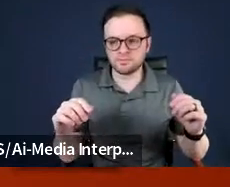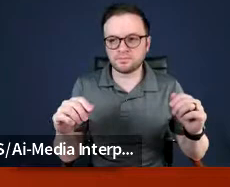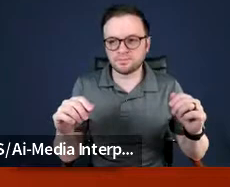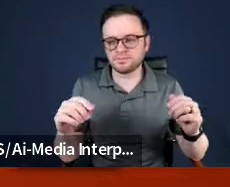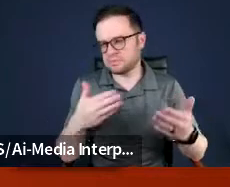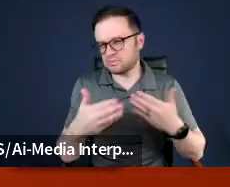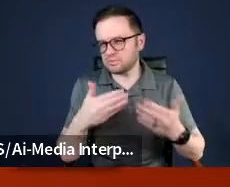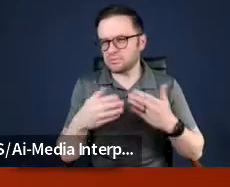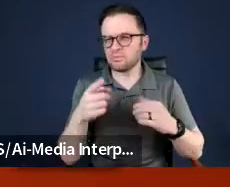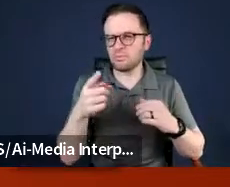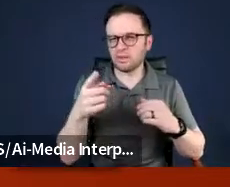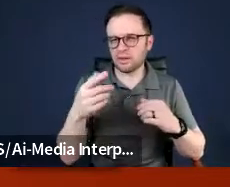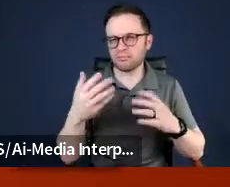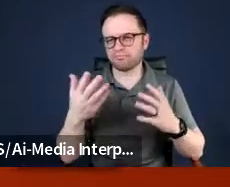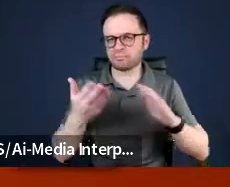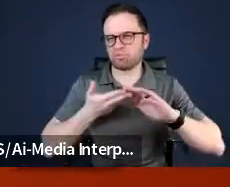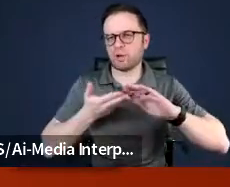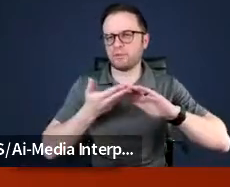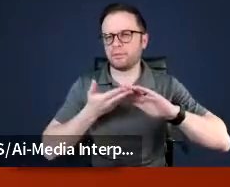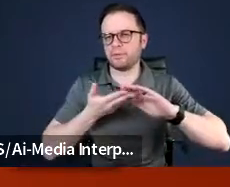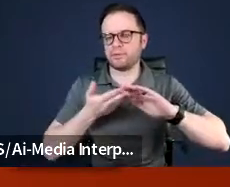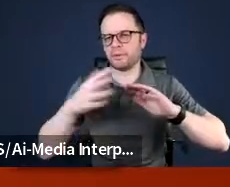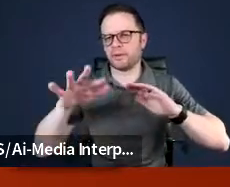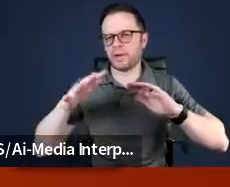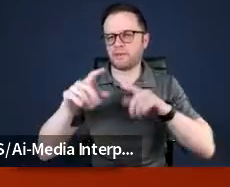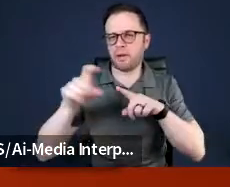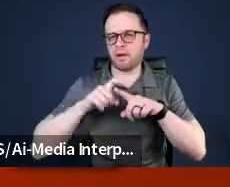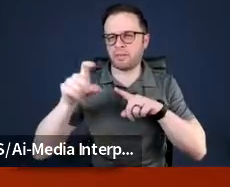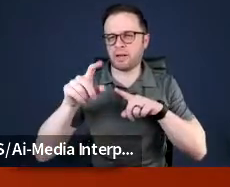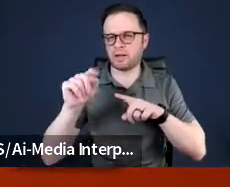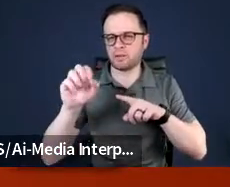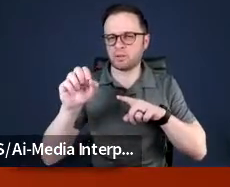low vision, someone with no vision, but anyways, they run these kind of